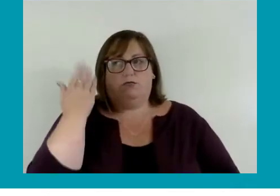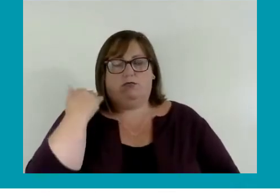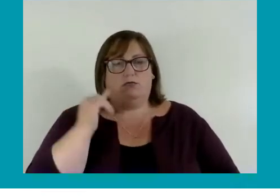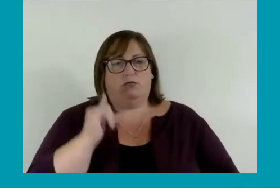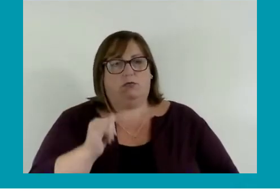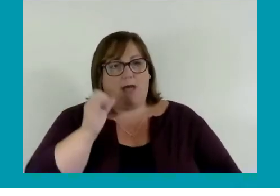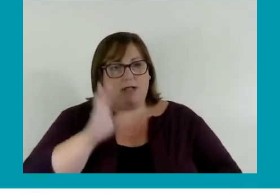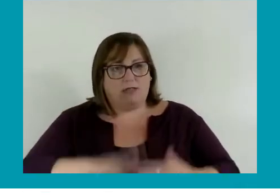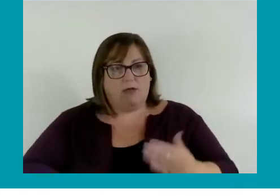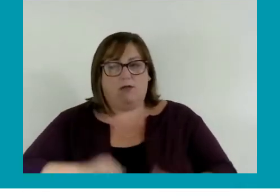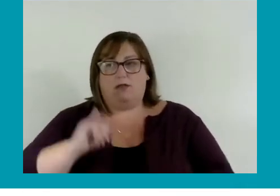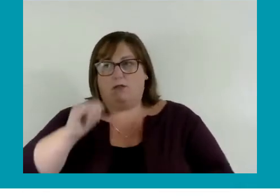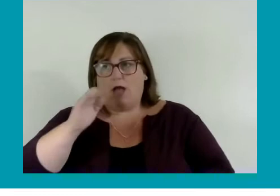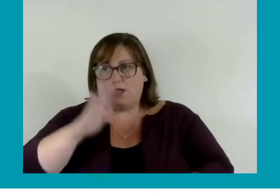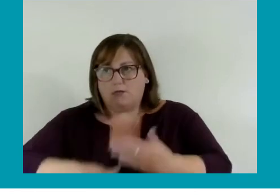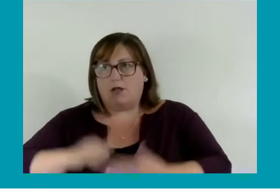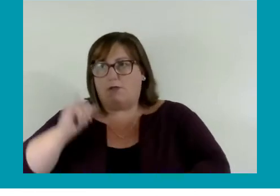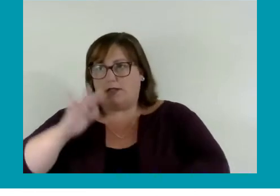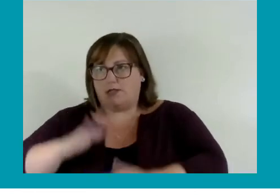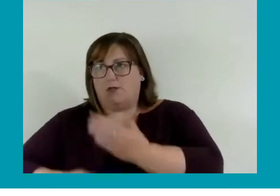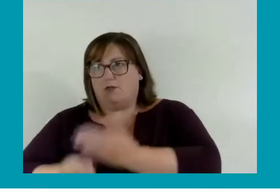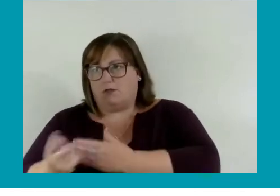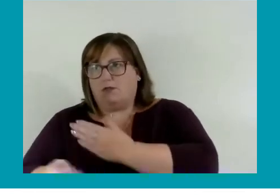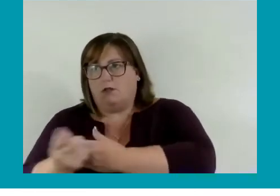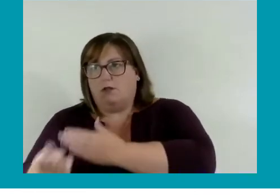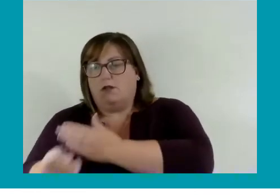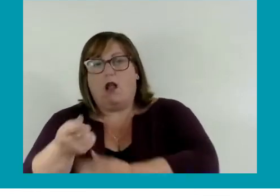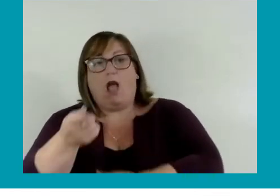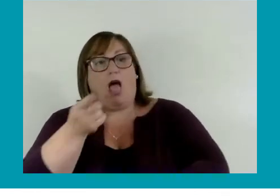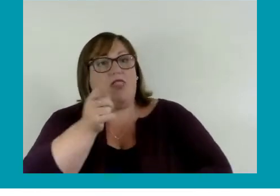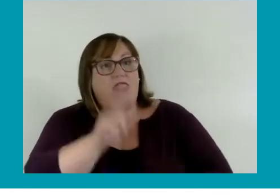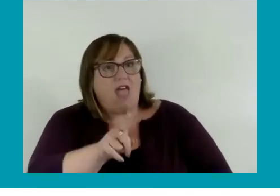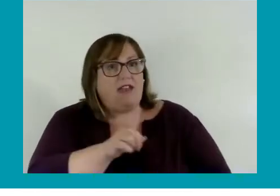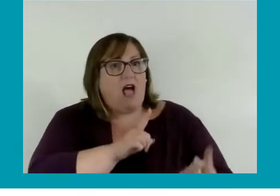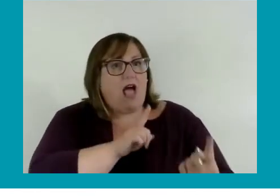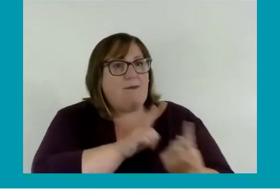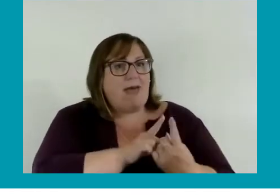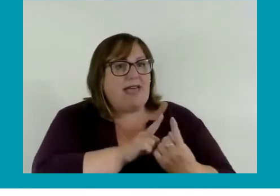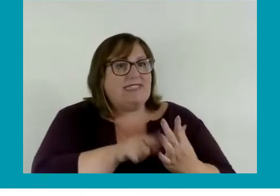jane hatton who started even break and i thought okay all these other regular recruitment sites